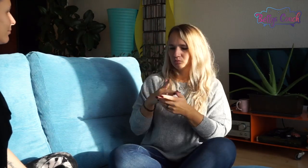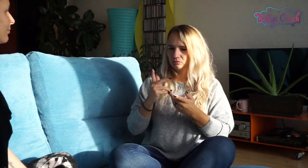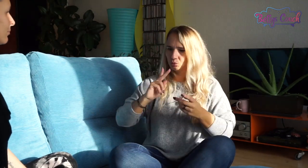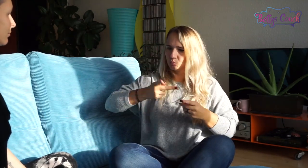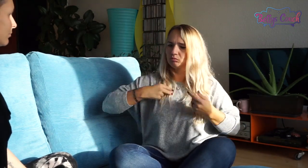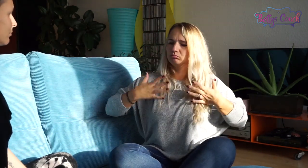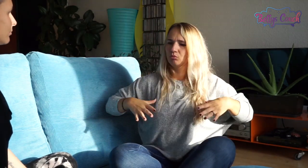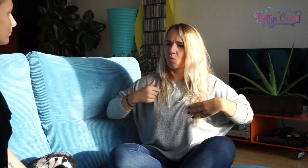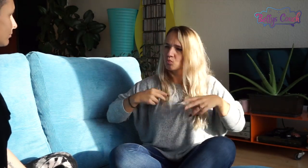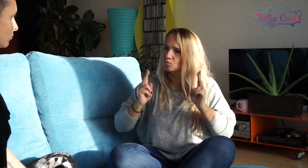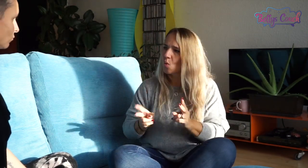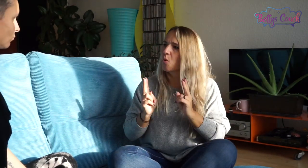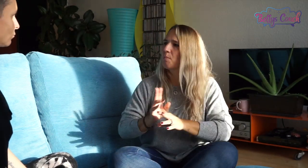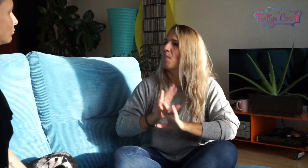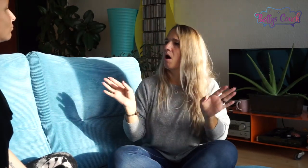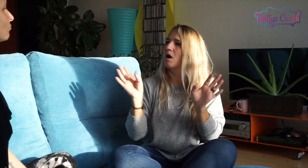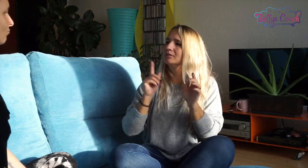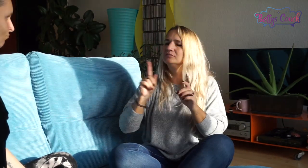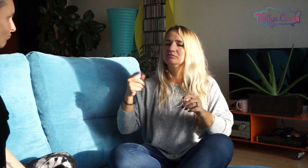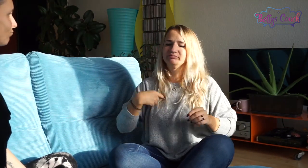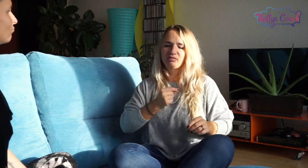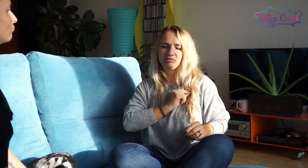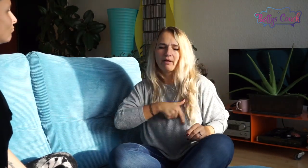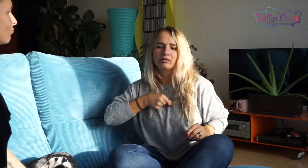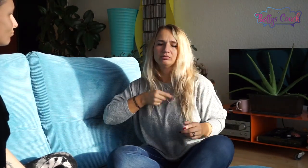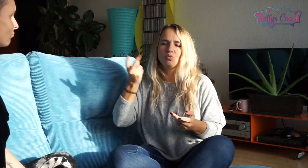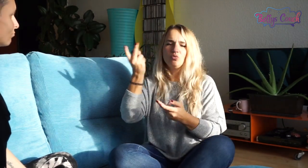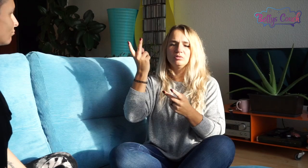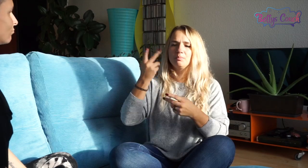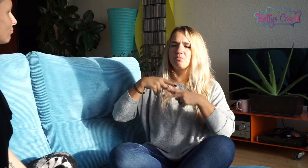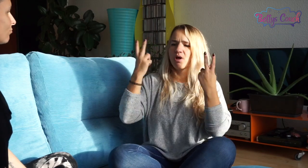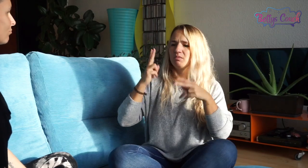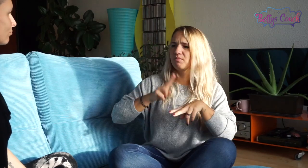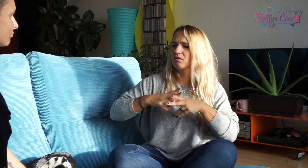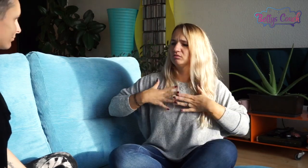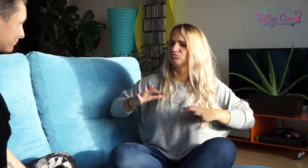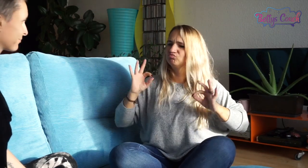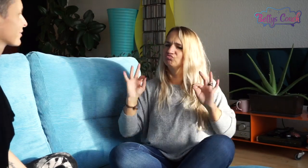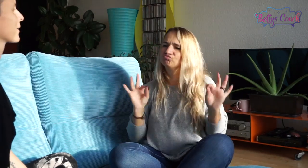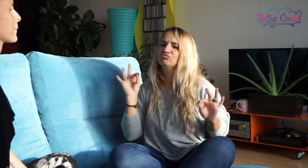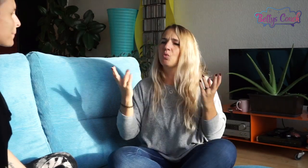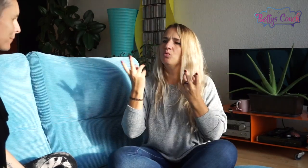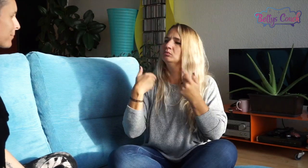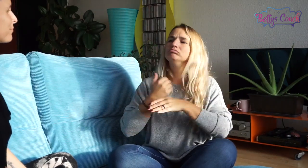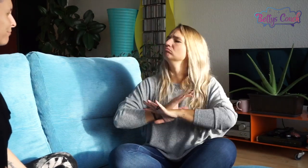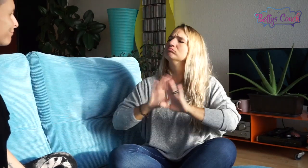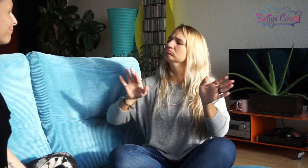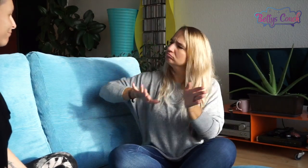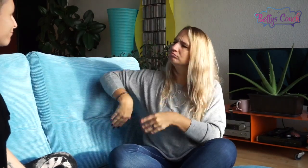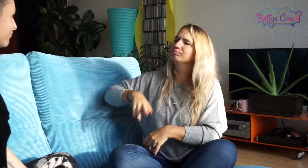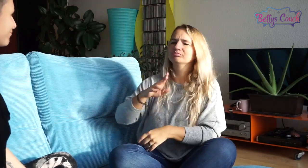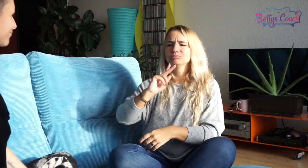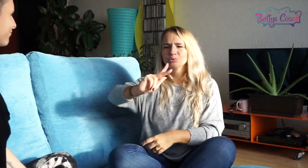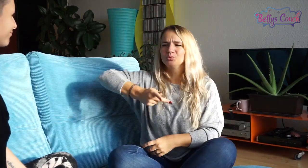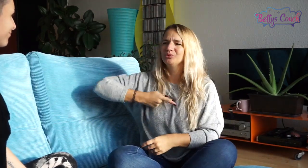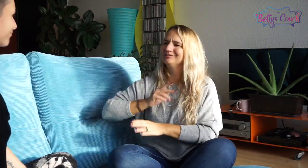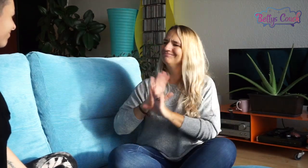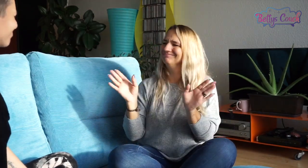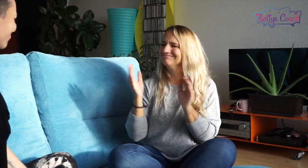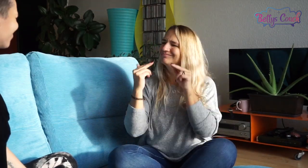This also means not wearing branded clothing like "Nike", but simple, normal clothing. It is important to meet on the same level.